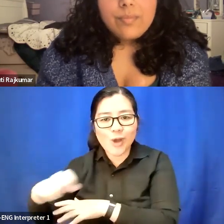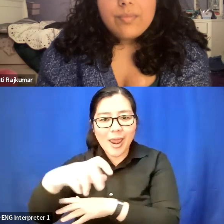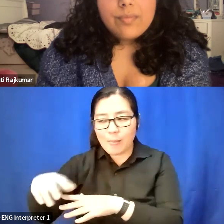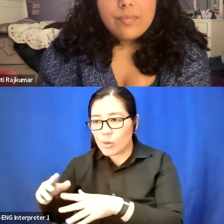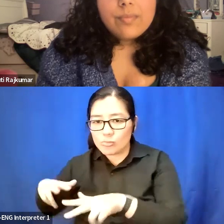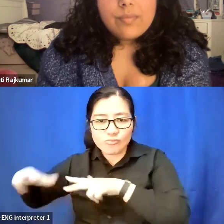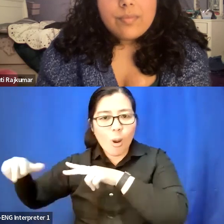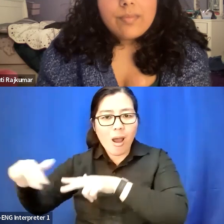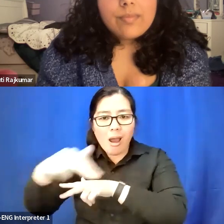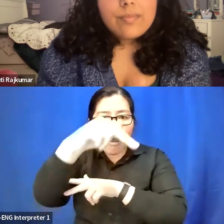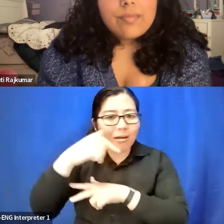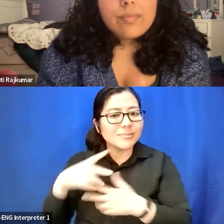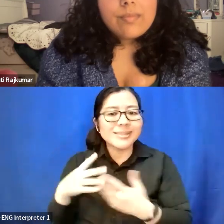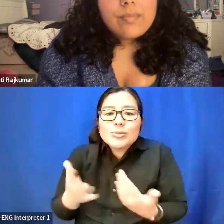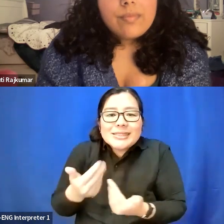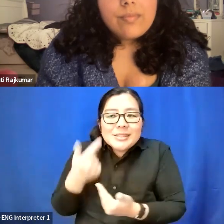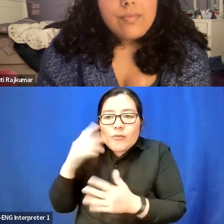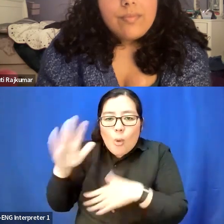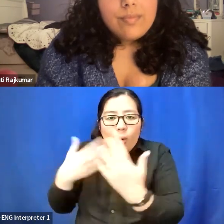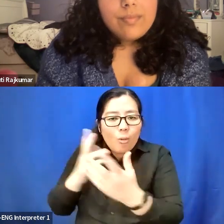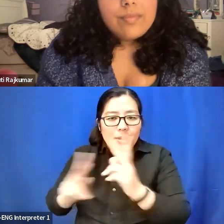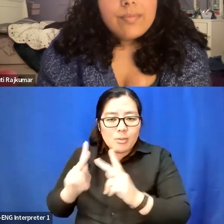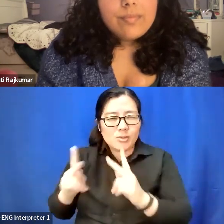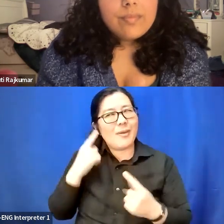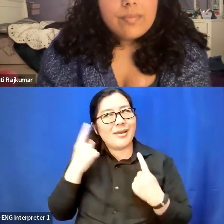So, I think about that experience a lot.